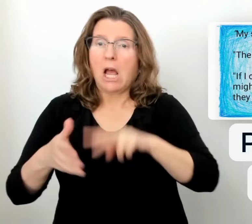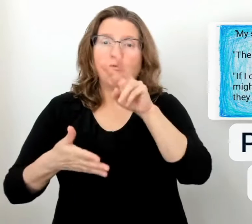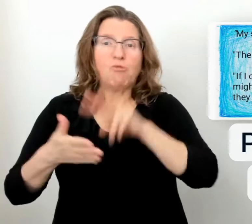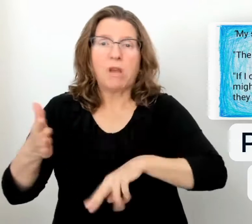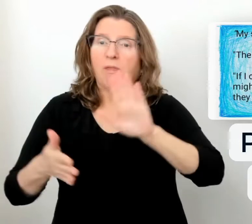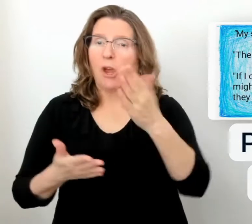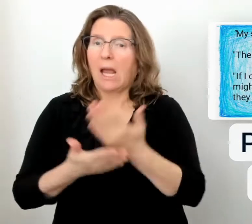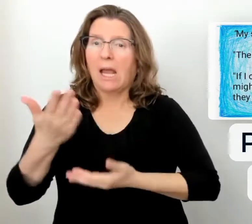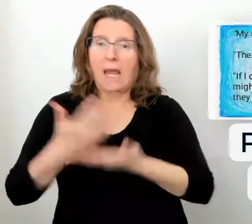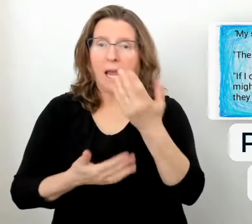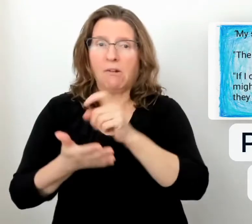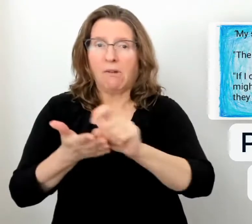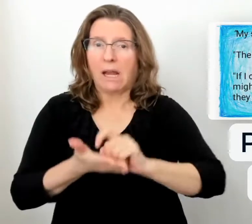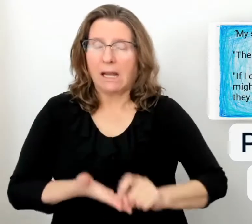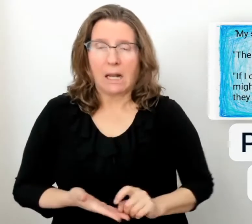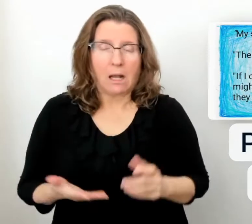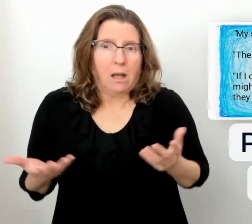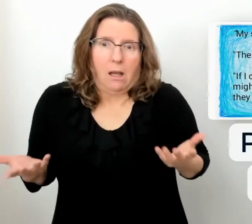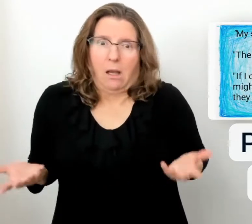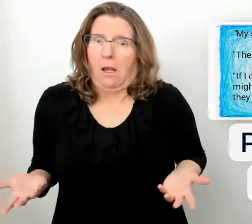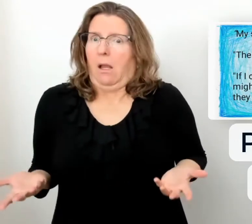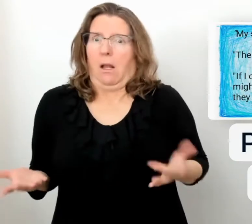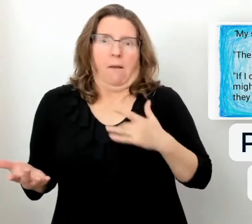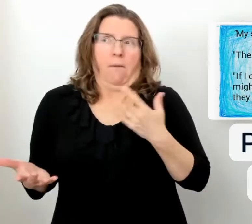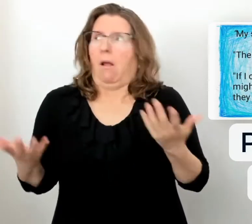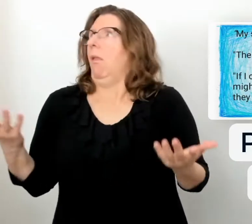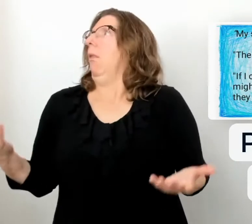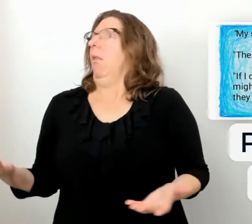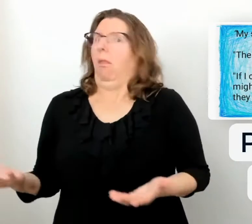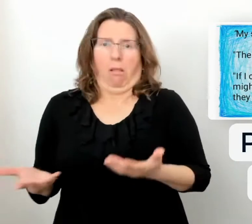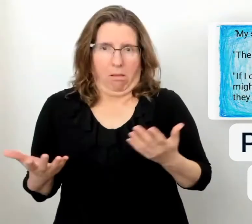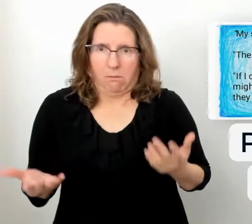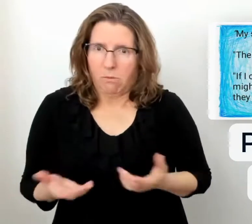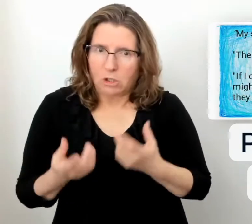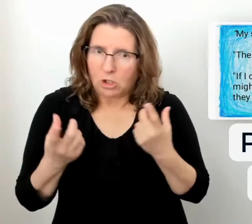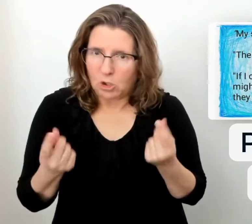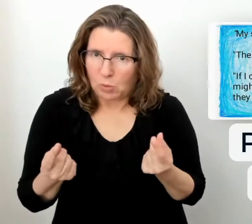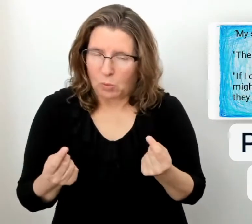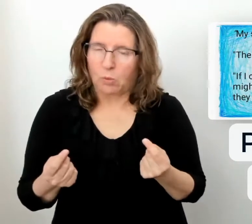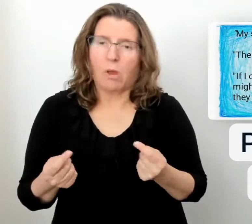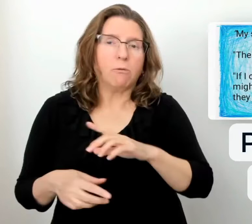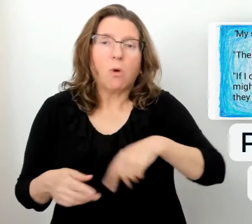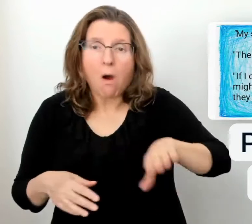Sometimes their cursive writing is impossible to read. Teachers can feel lost about what to do.